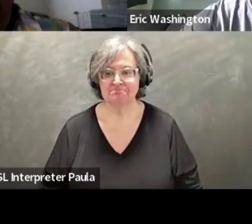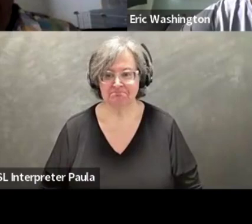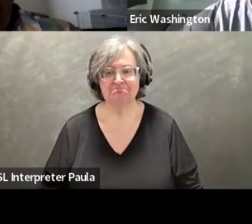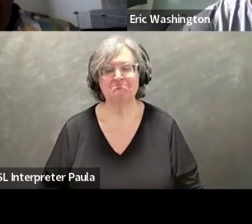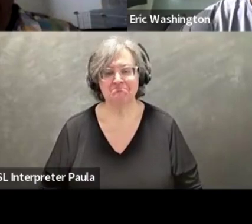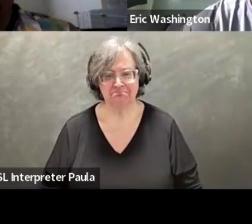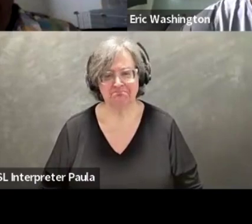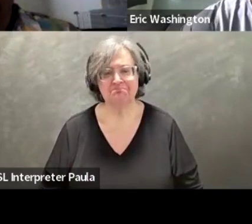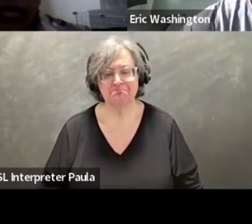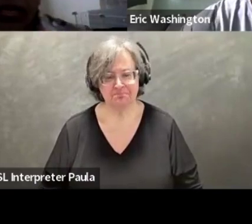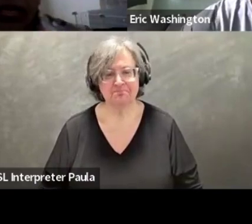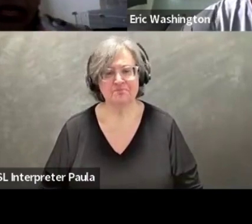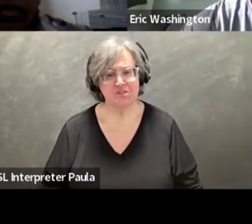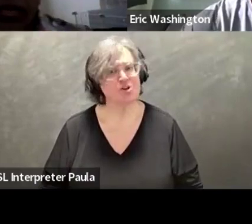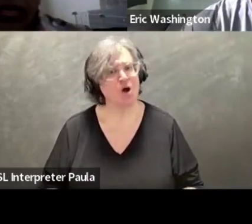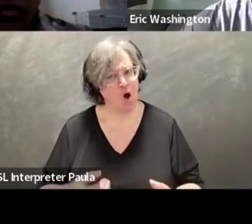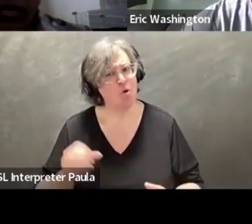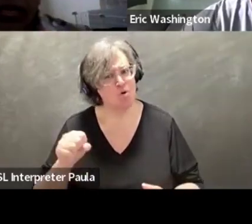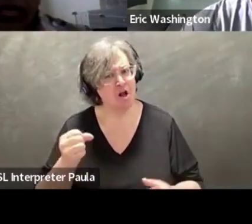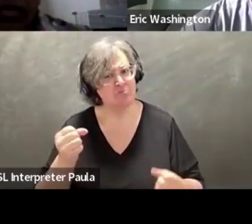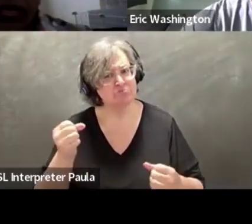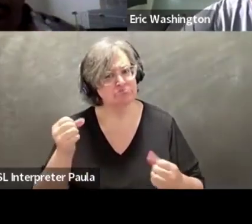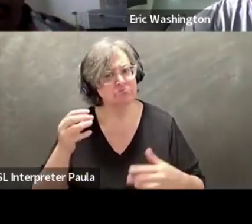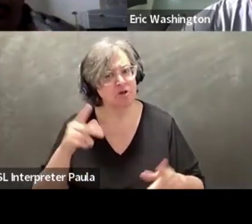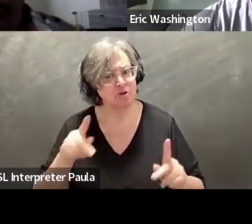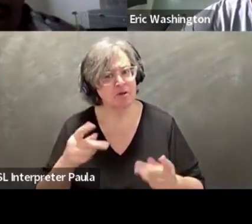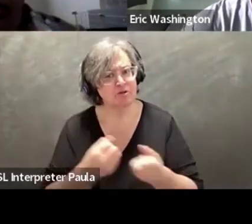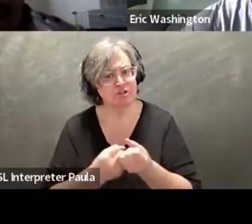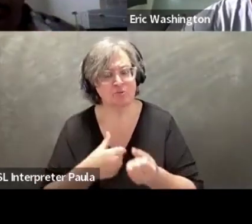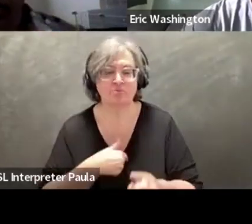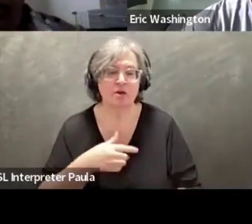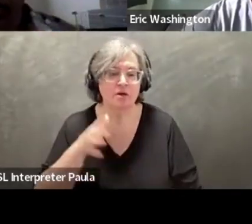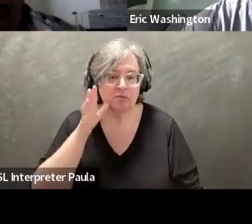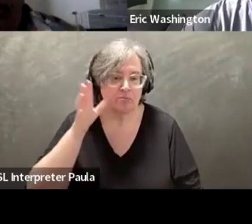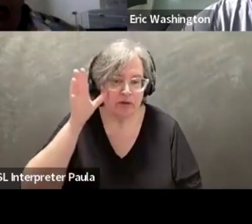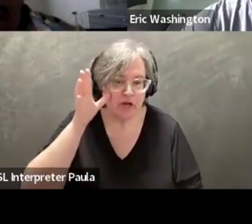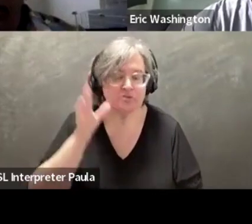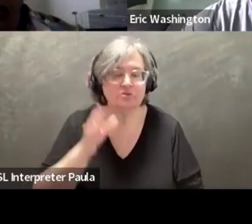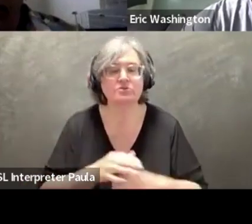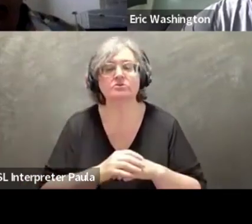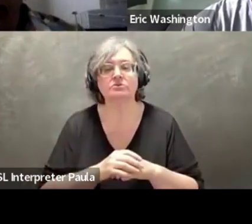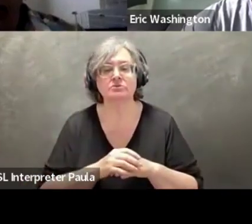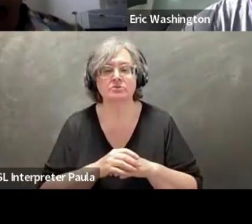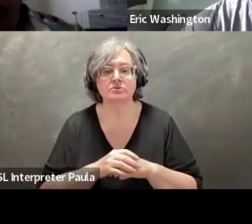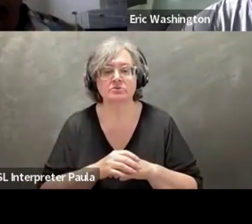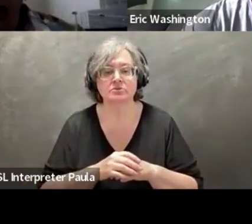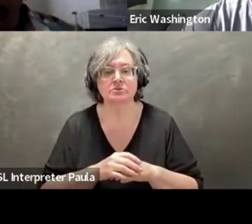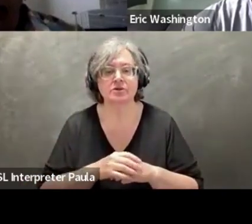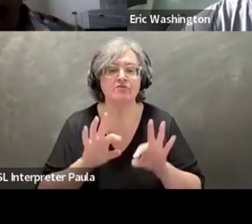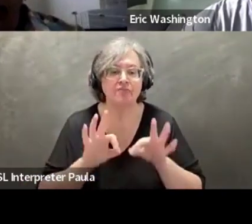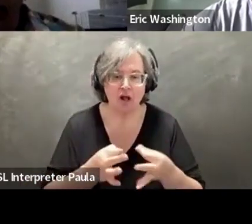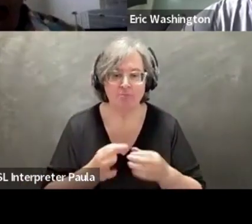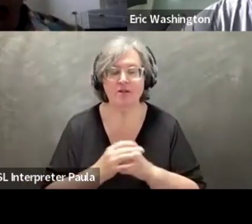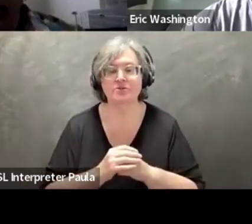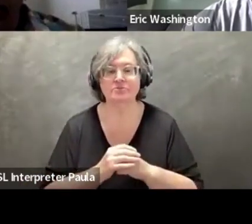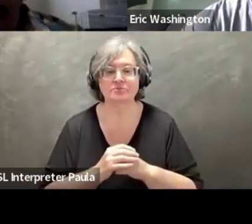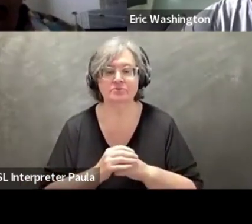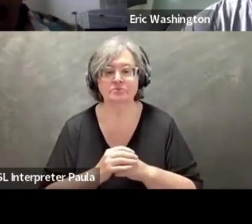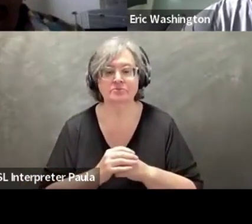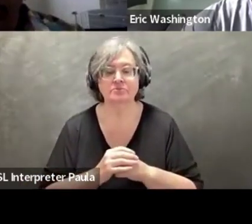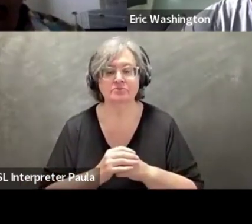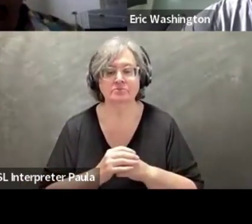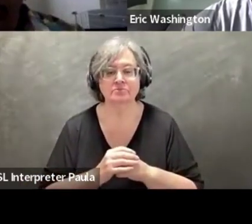of people who supported me, like my parents, my family. But, I